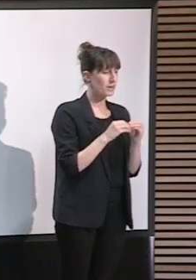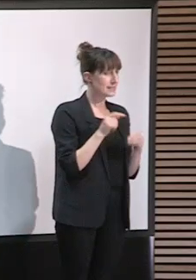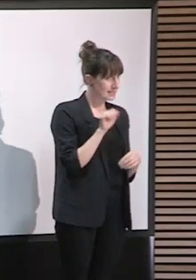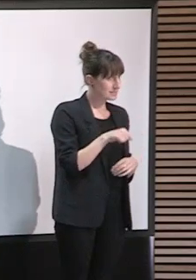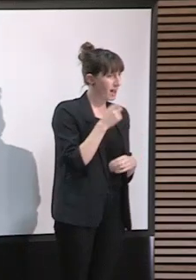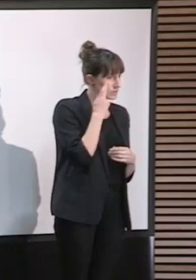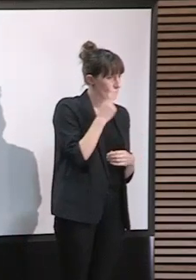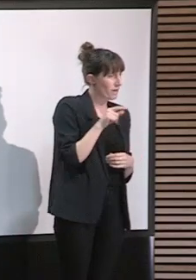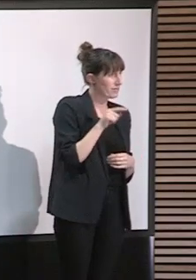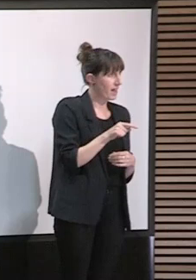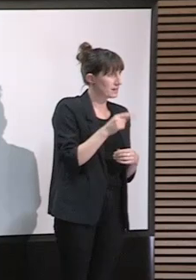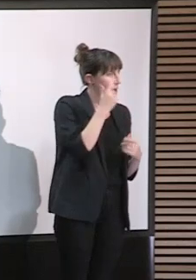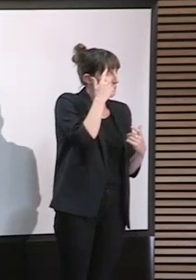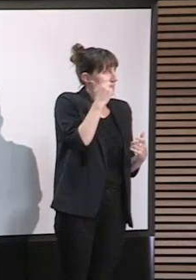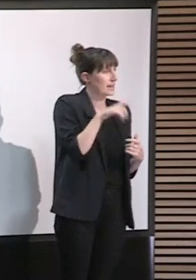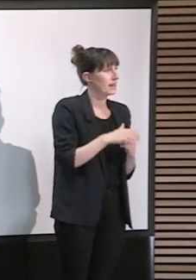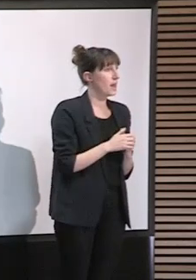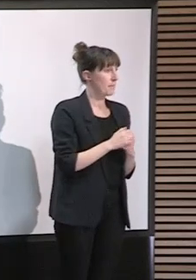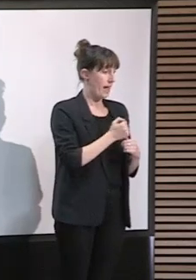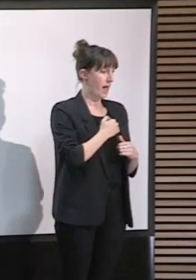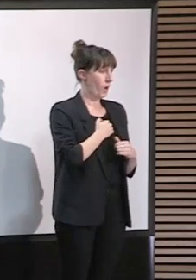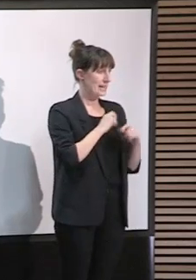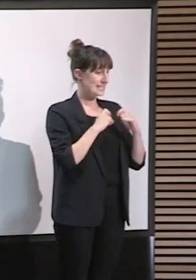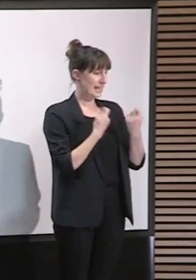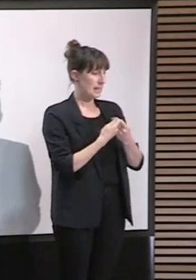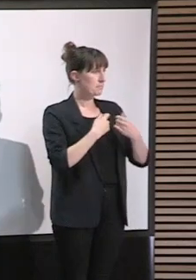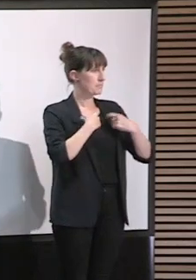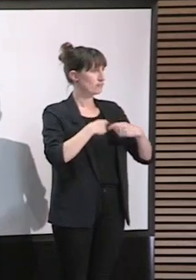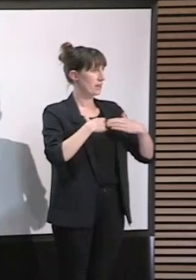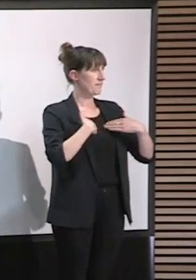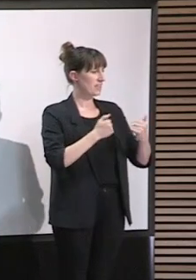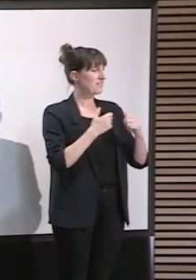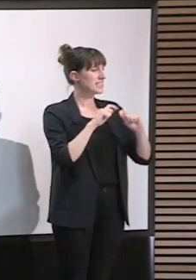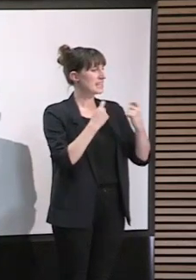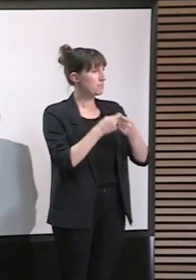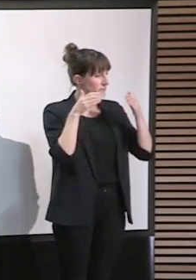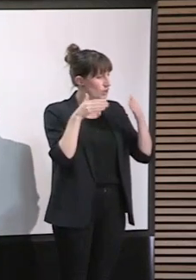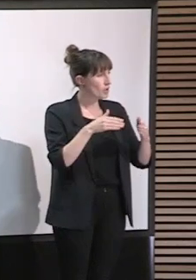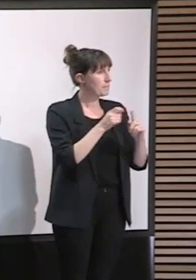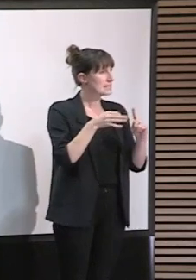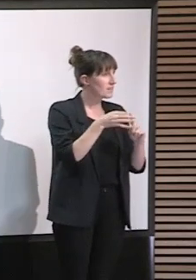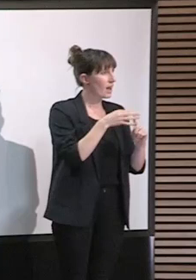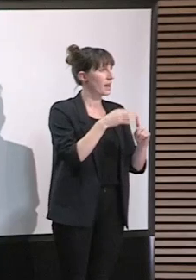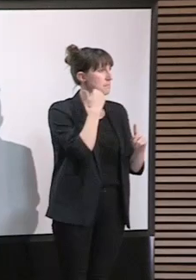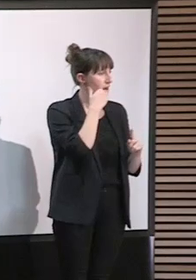he'll want to comment. Yes. I did see that opinion expressed